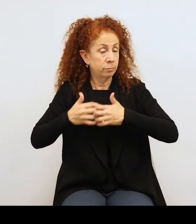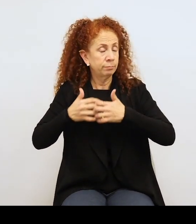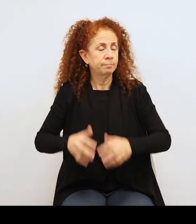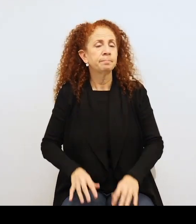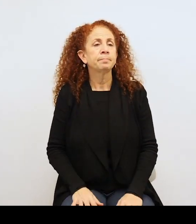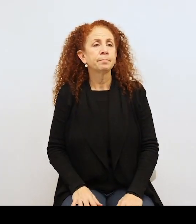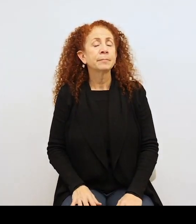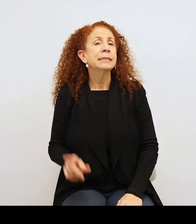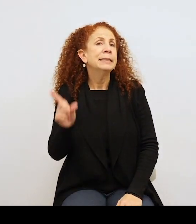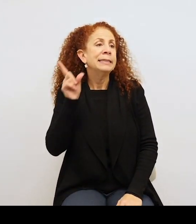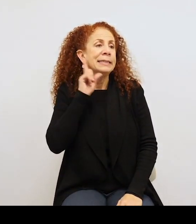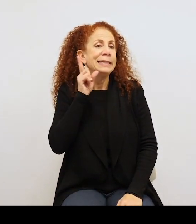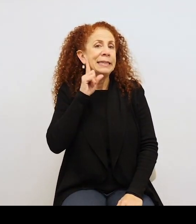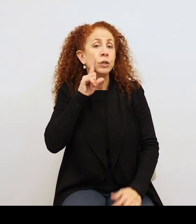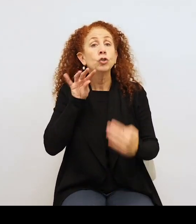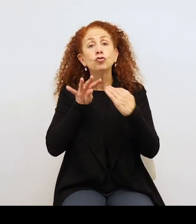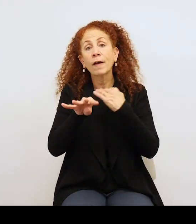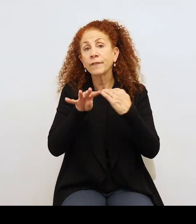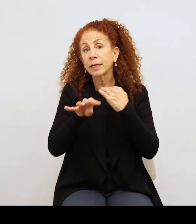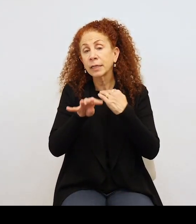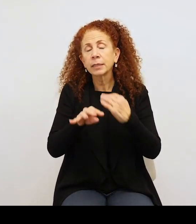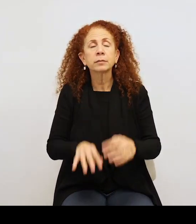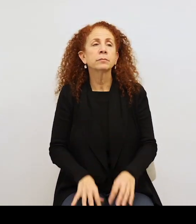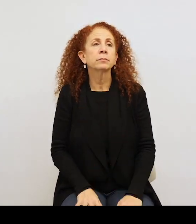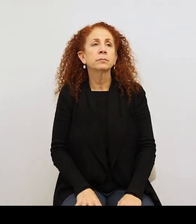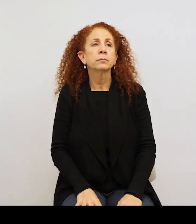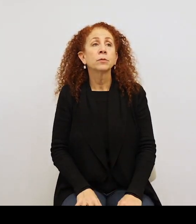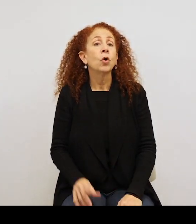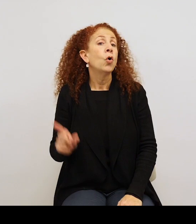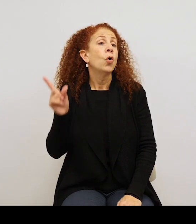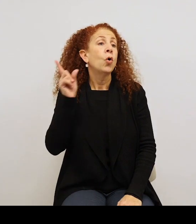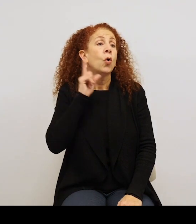the quiet flow of traffic, or the low-voice conversation